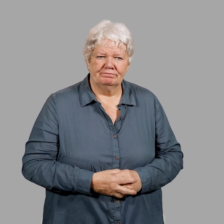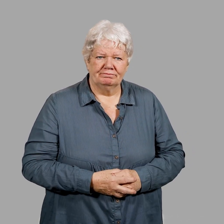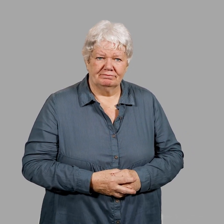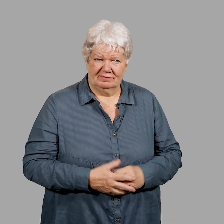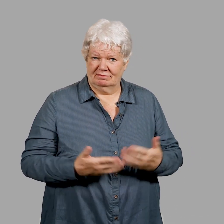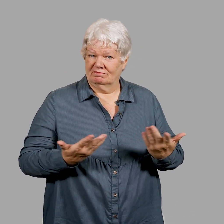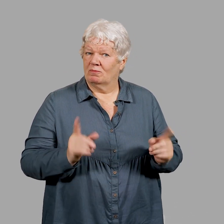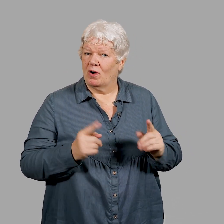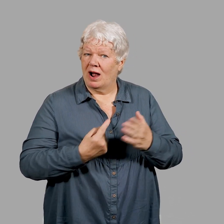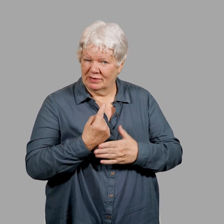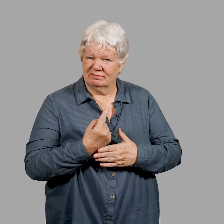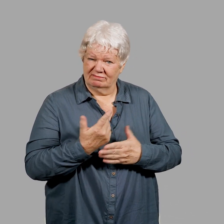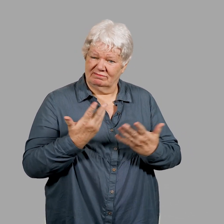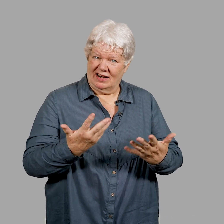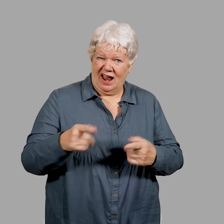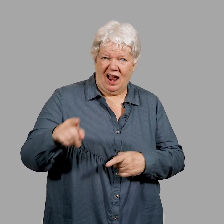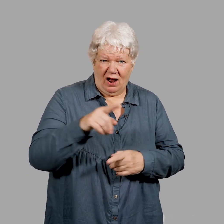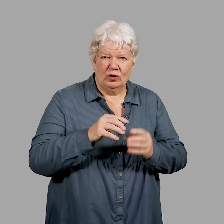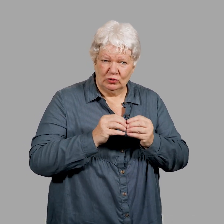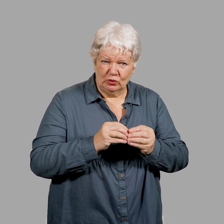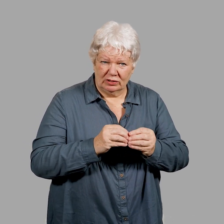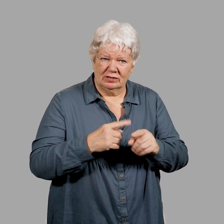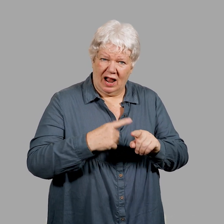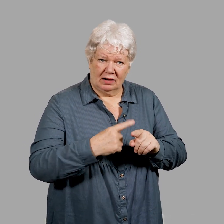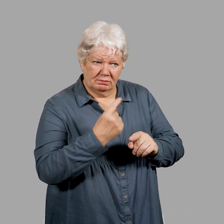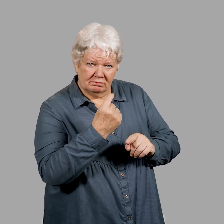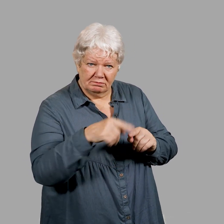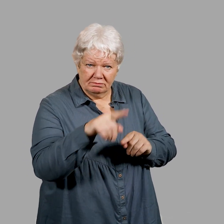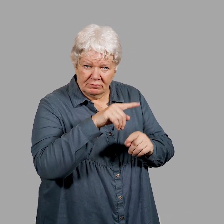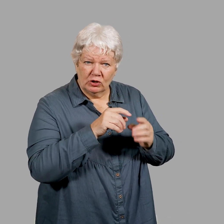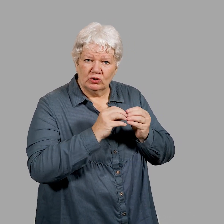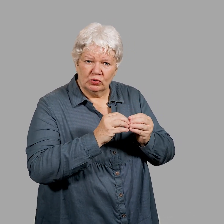Status: Current practice and BSL students encouraged